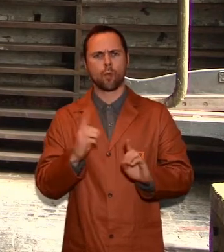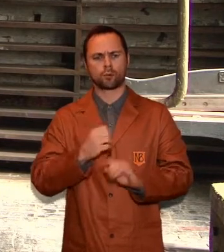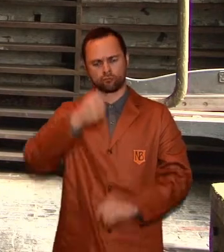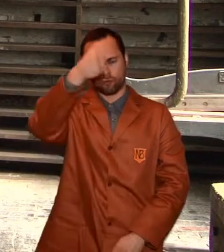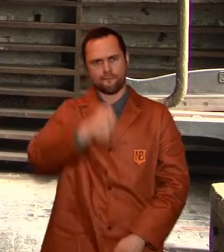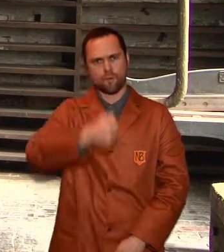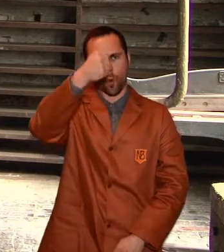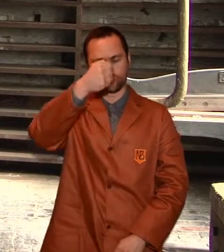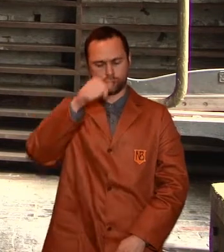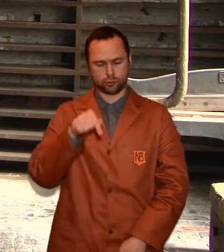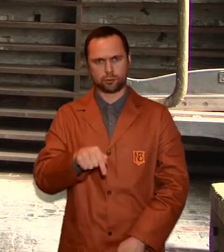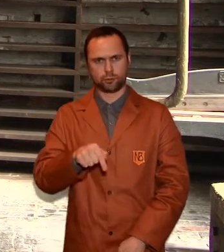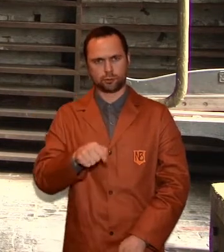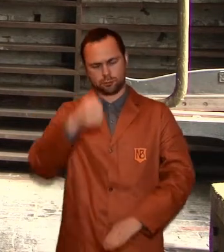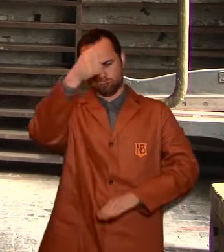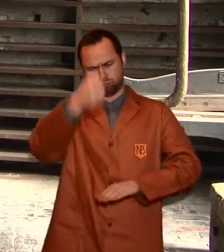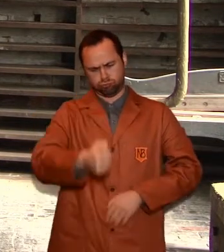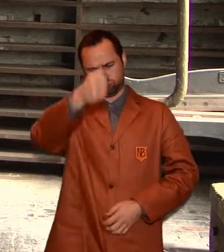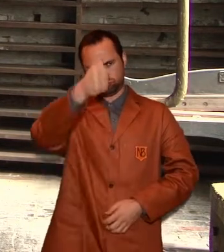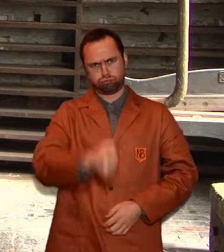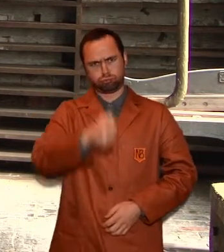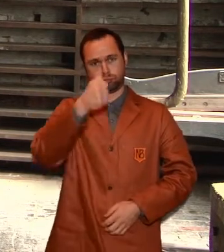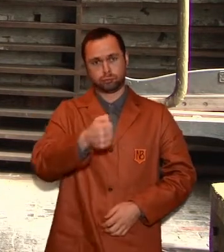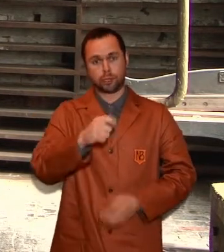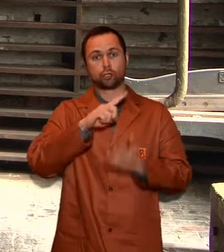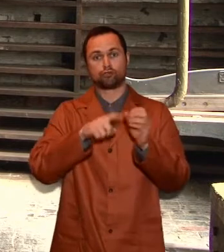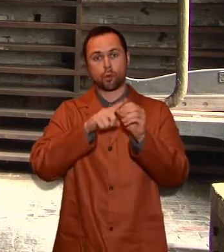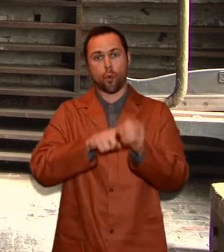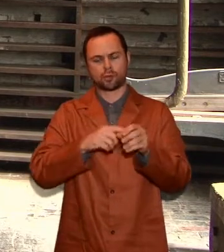These drop forges were found at this time all through the Jewellery Quarter.